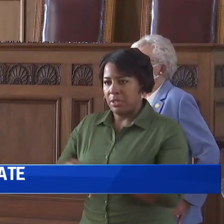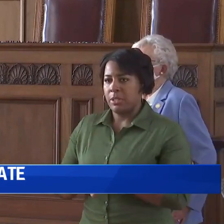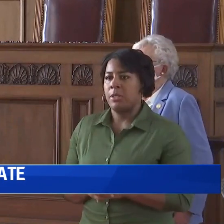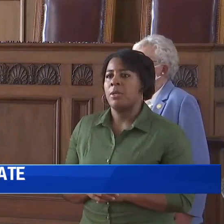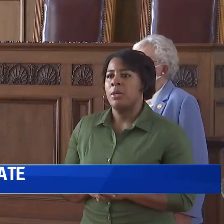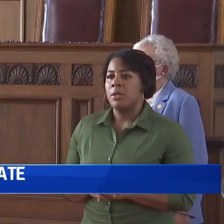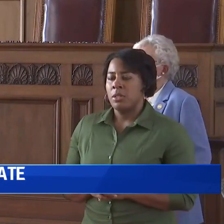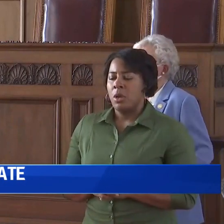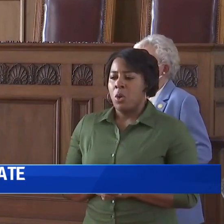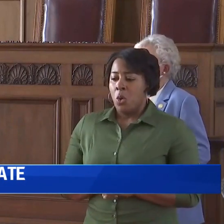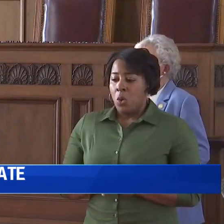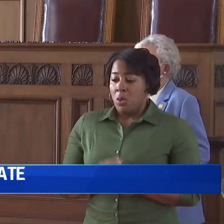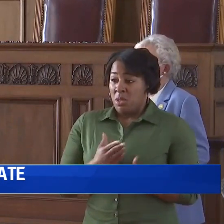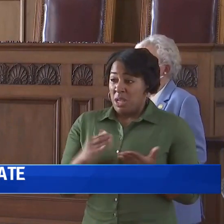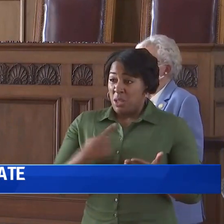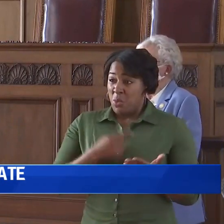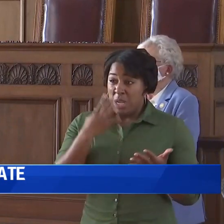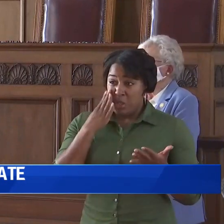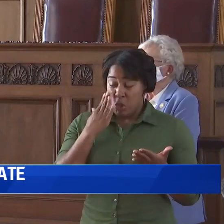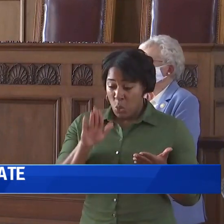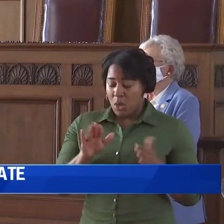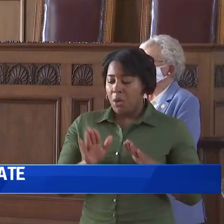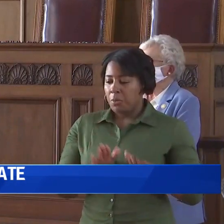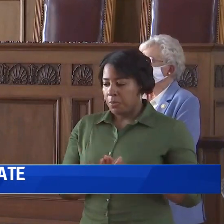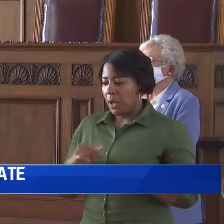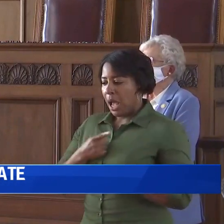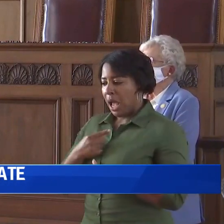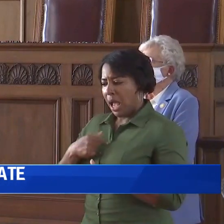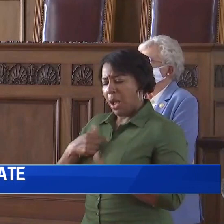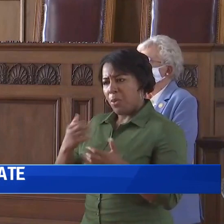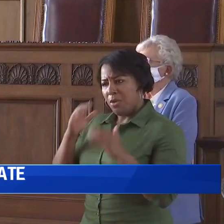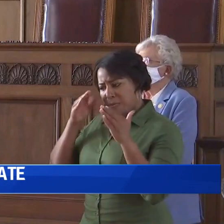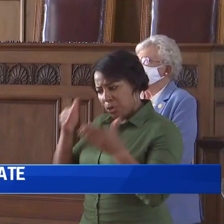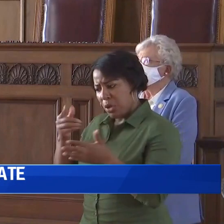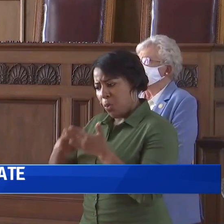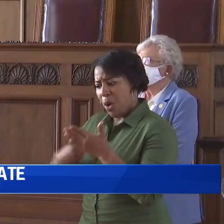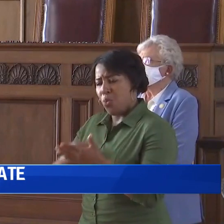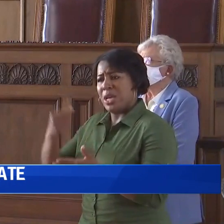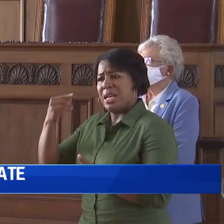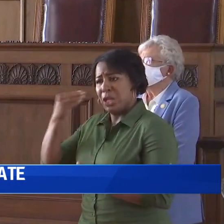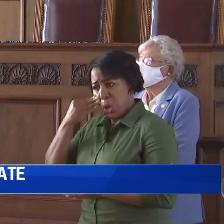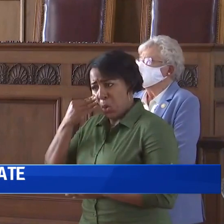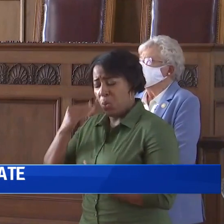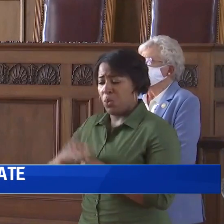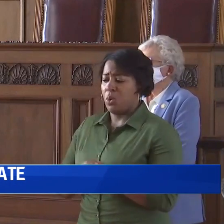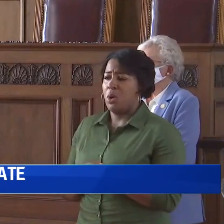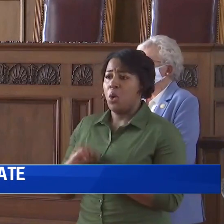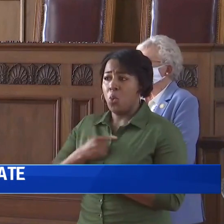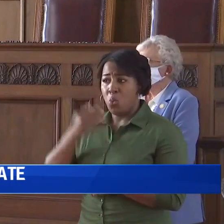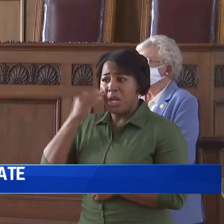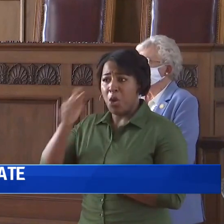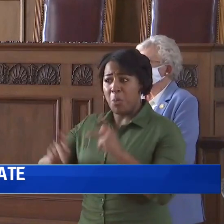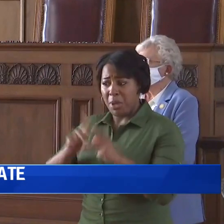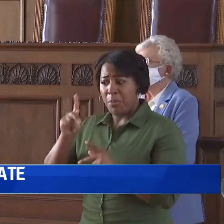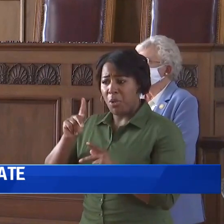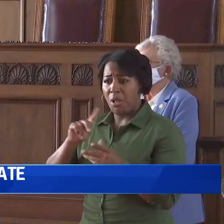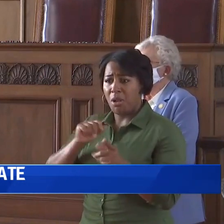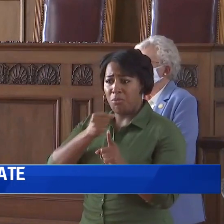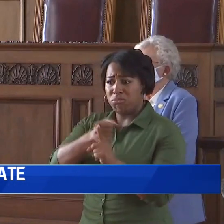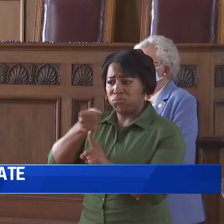ADMINISTRATION AND HER GOVERNOR IVEY AGAIN, AFTERNOON. THE FRIDAY AT 5 IN DISTANCING SOCIAL OPEN WITH ALLOWED TO WILL ALSO BE SUMMER CAMPS CHILD CARE AND STAY OPEN. FACILITIES WILL EDUCATION ALLOWED WILL BE